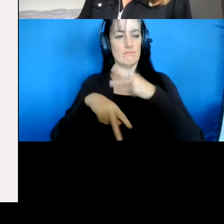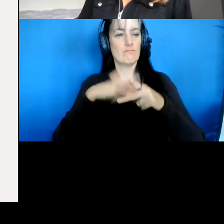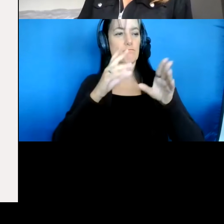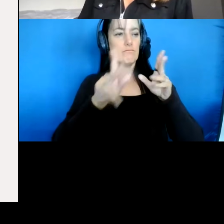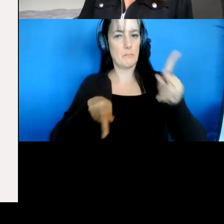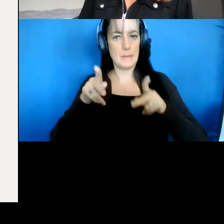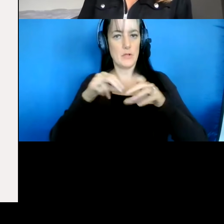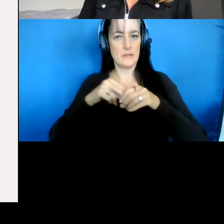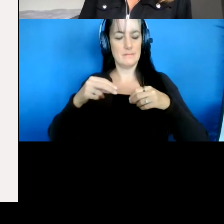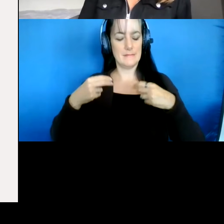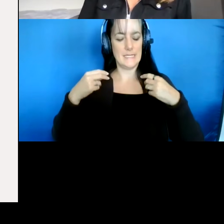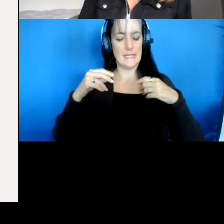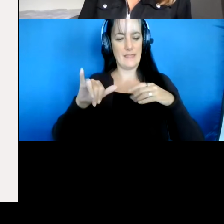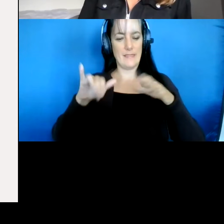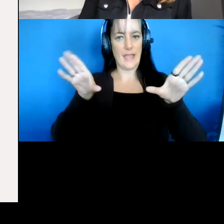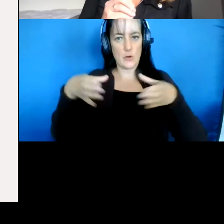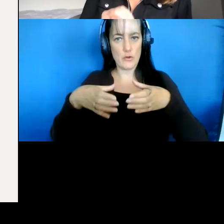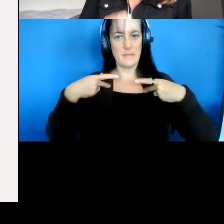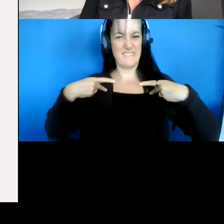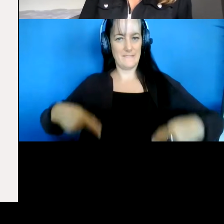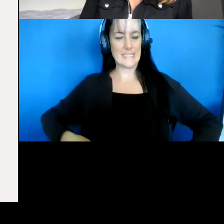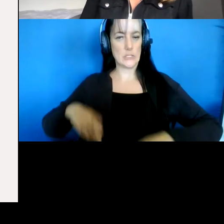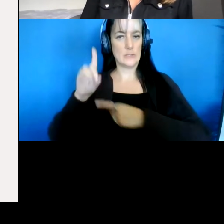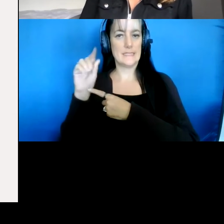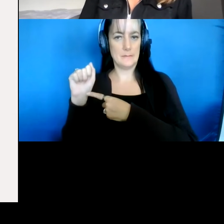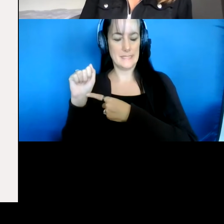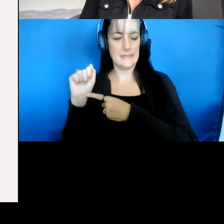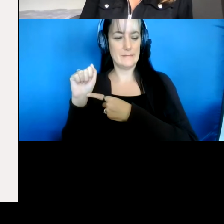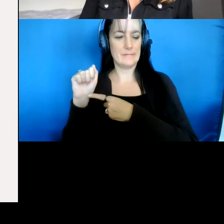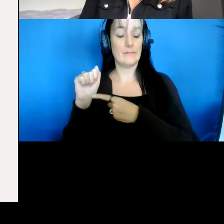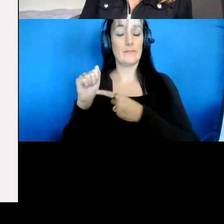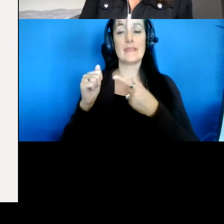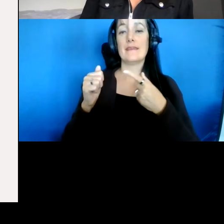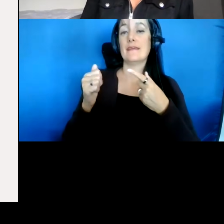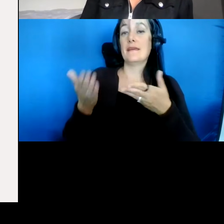be people who are mouse users. They may not be predominantly mouse users but they might